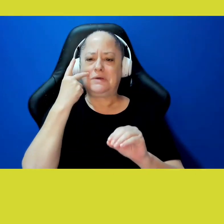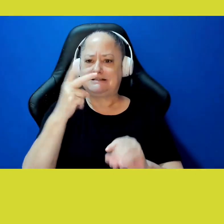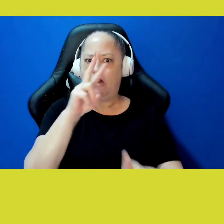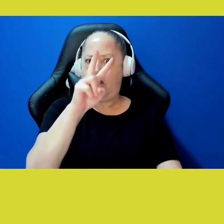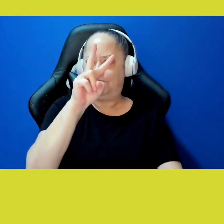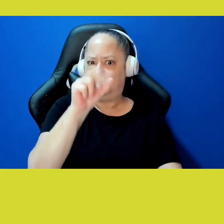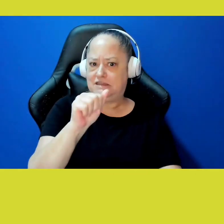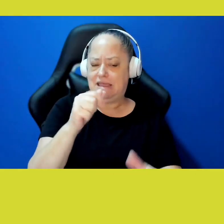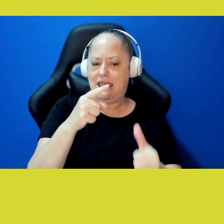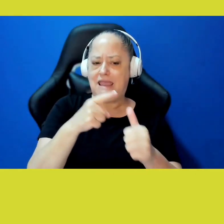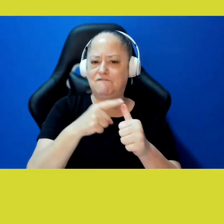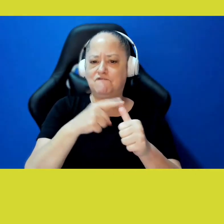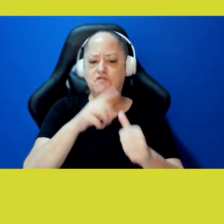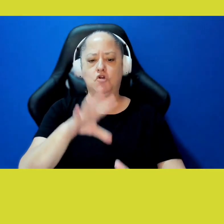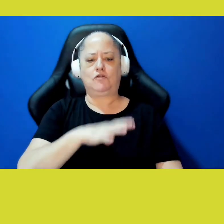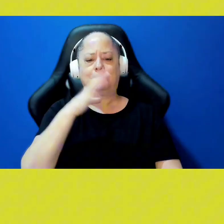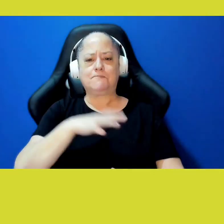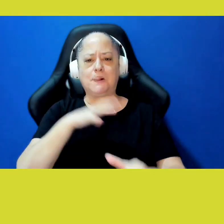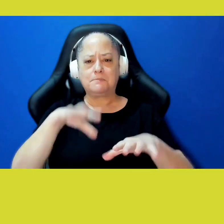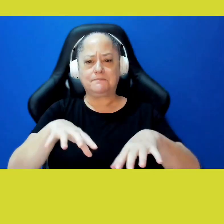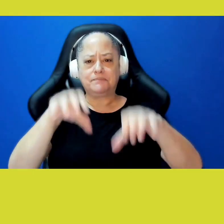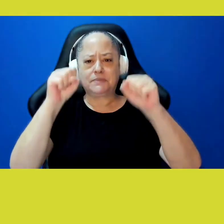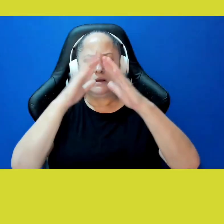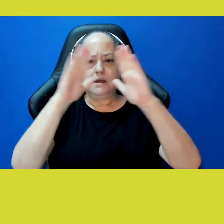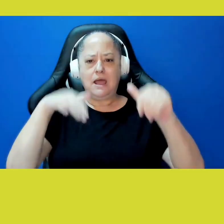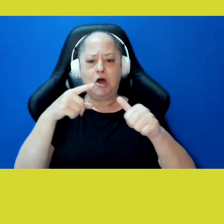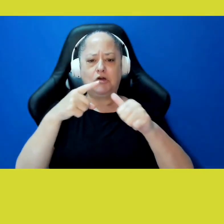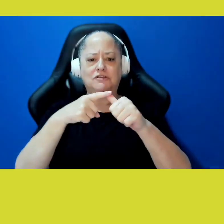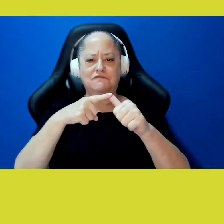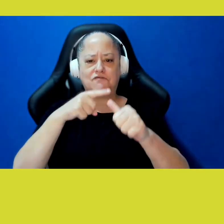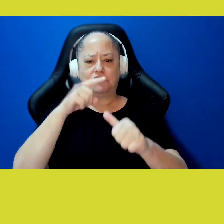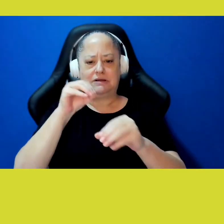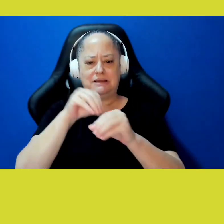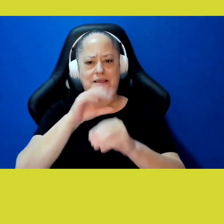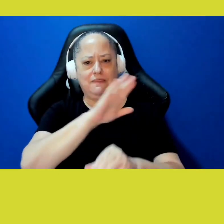formally adopt Housing First into its homelessness